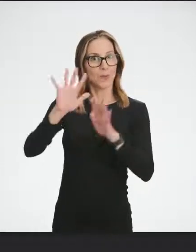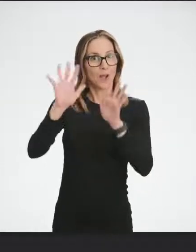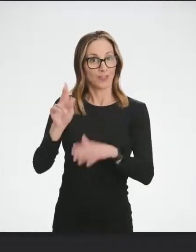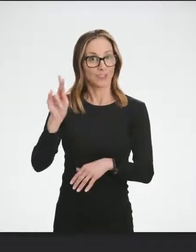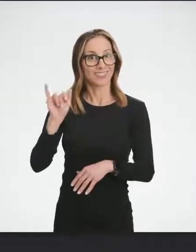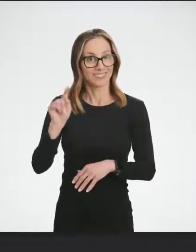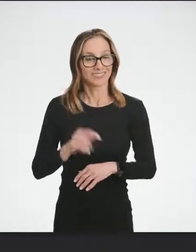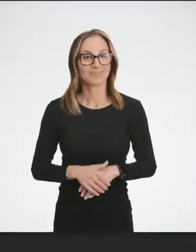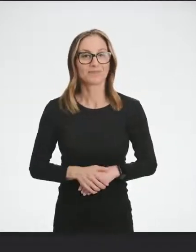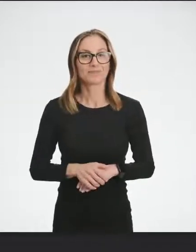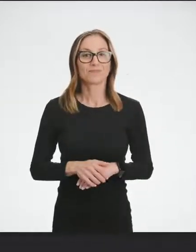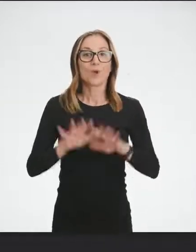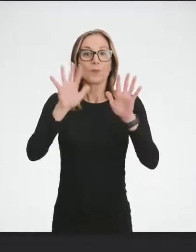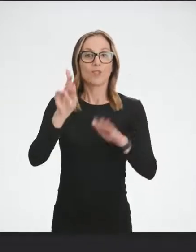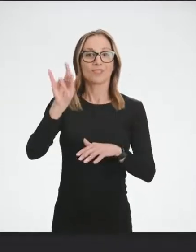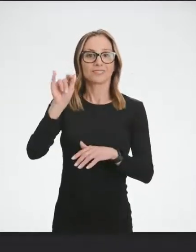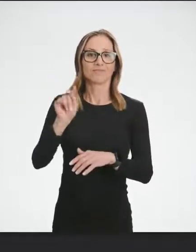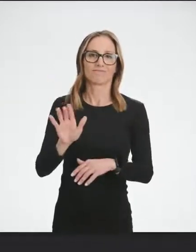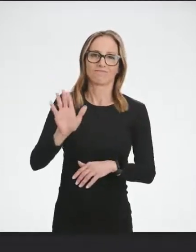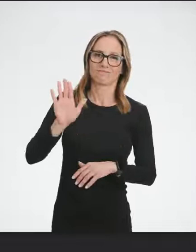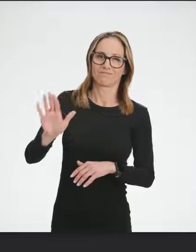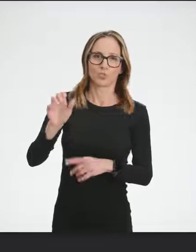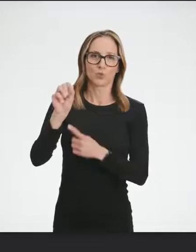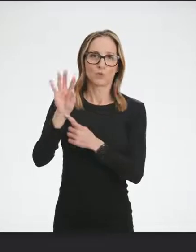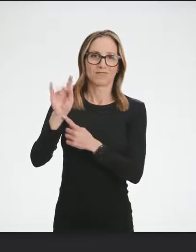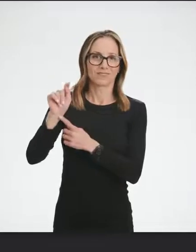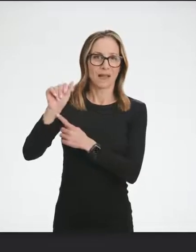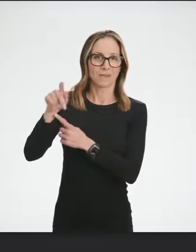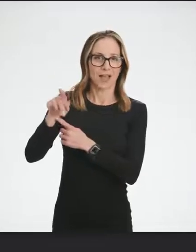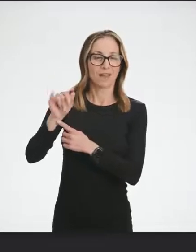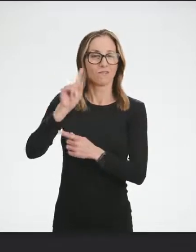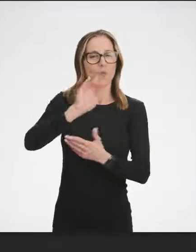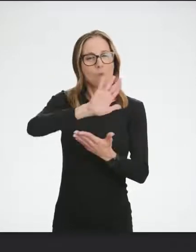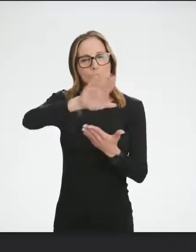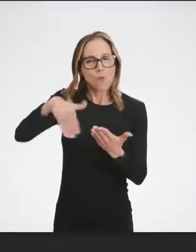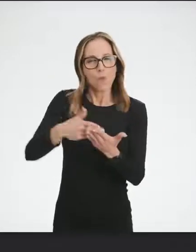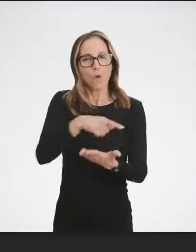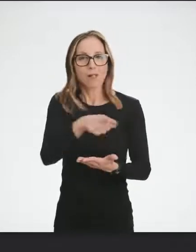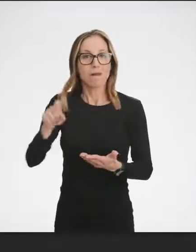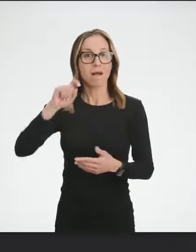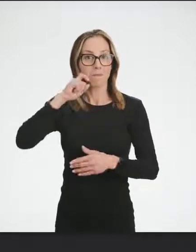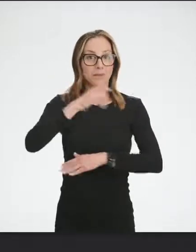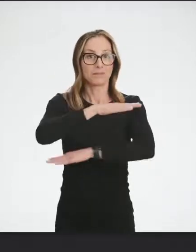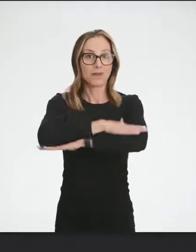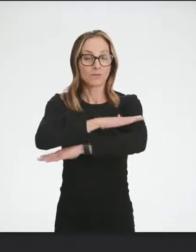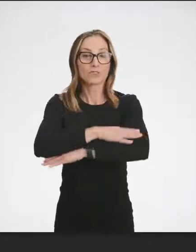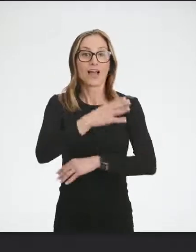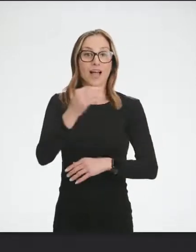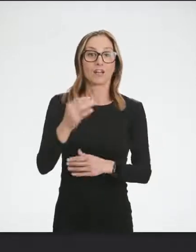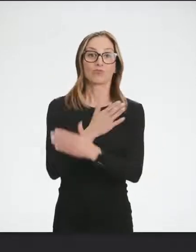WeatherKit is a native Swift API for all Apple platforms, and a REST API you can use from anywhere.